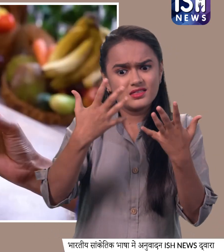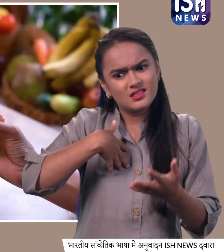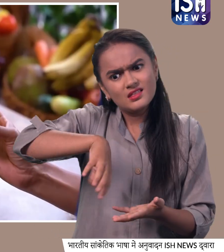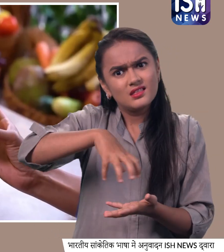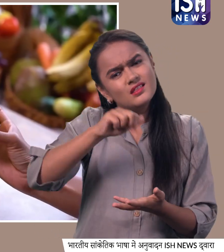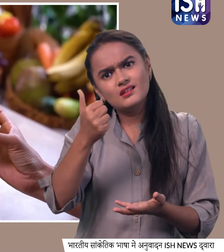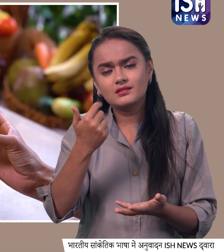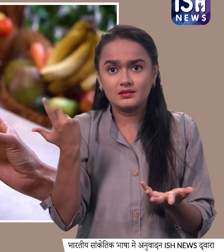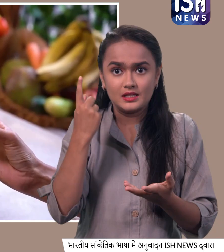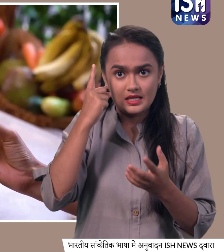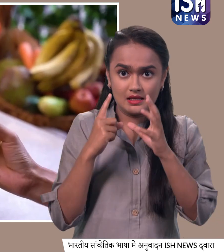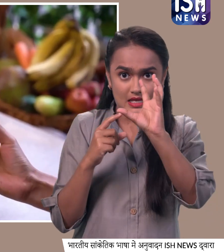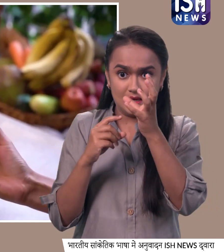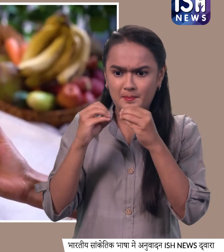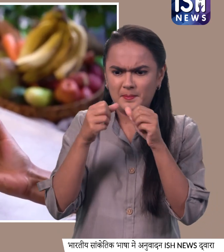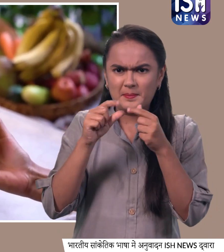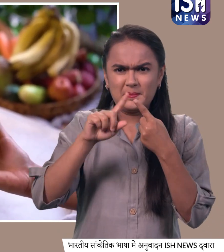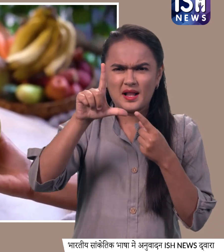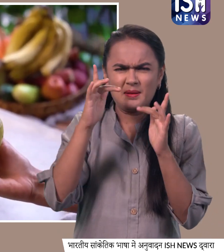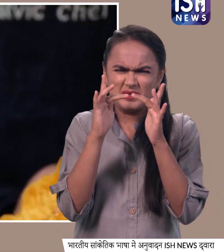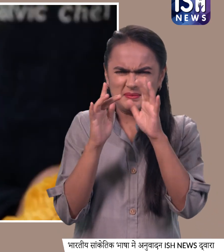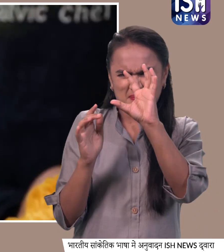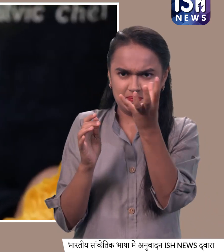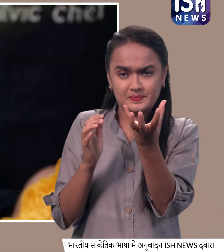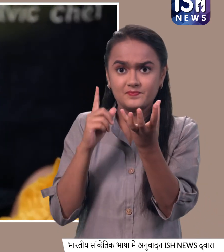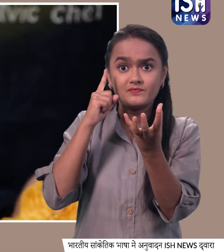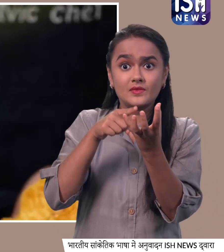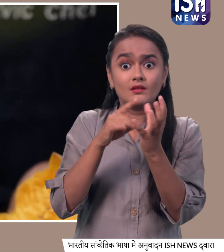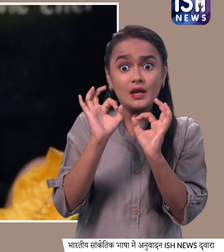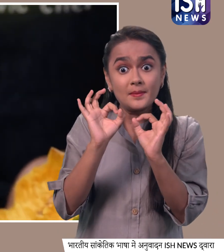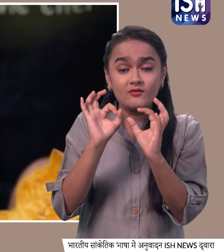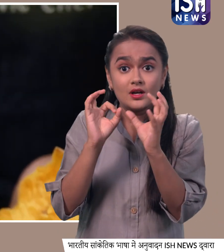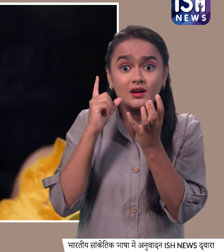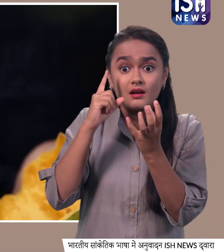To make the juice, you need 1 medium sized Bael fruit Be careful to use a ripened Bael fruit